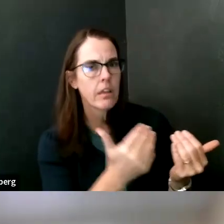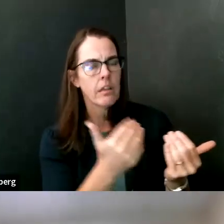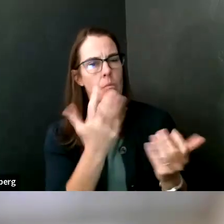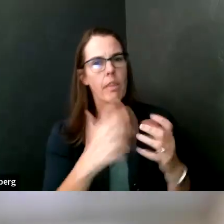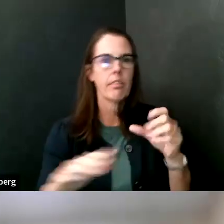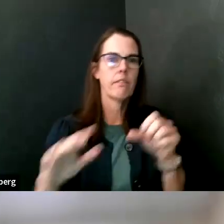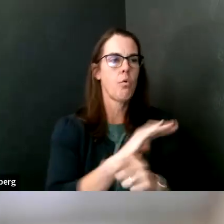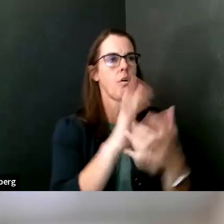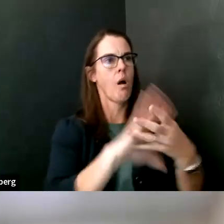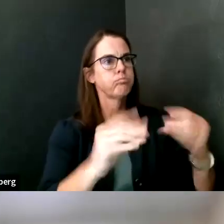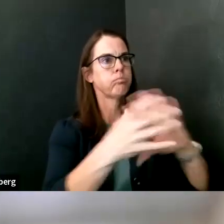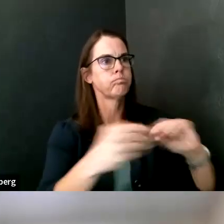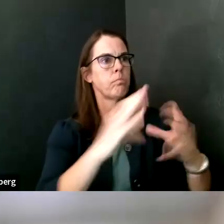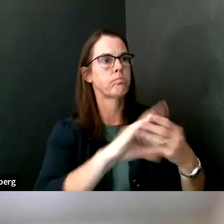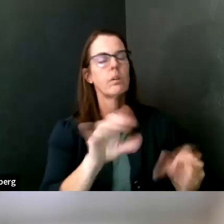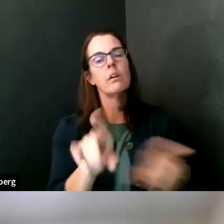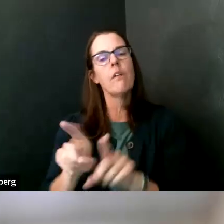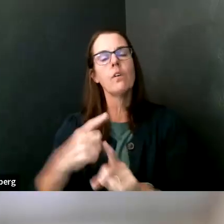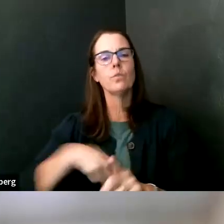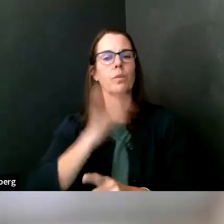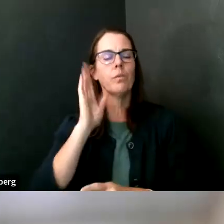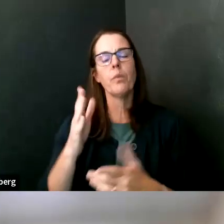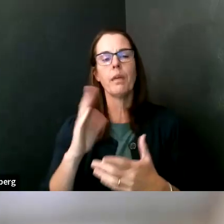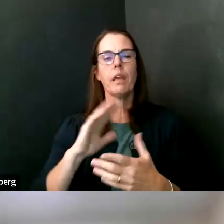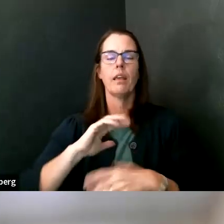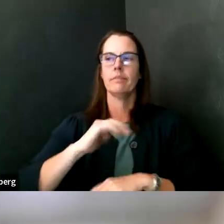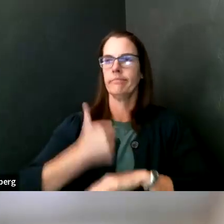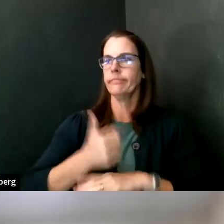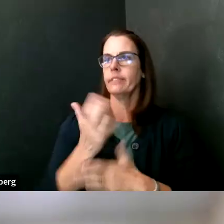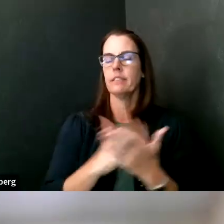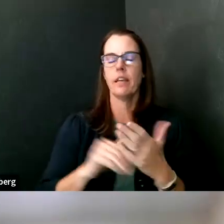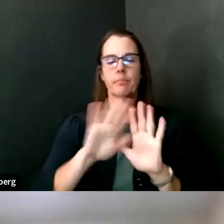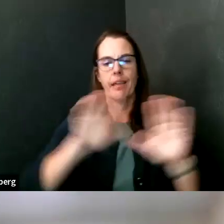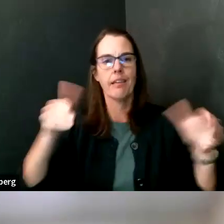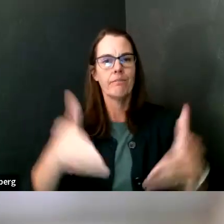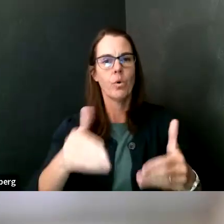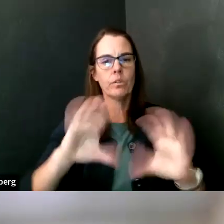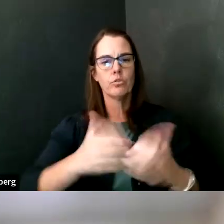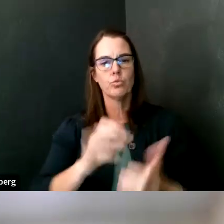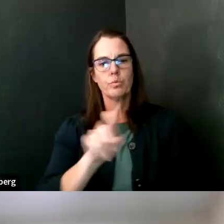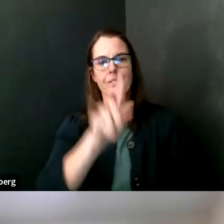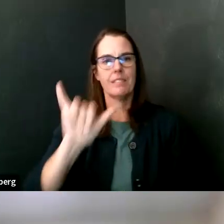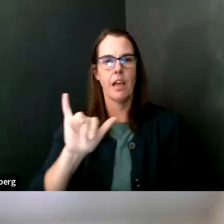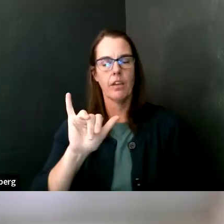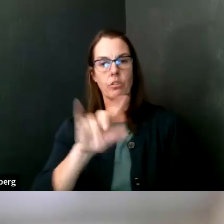And also we'll be formulating some like focus group style probing questions that uh would be